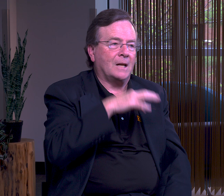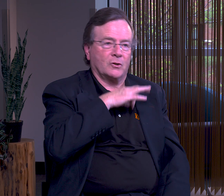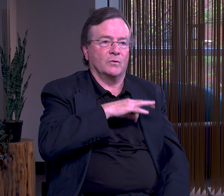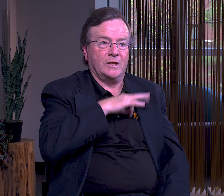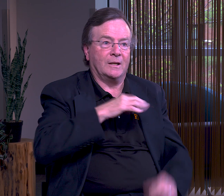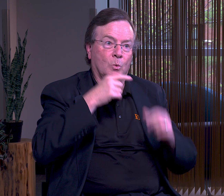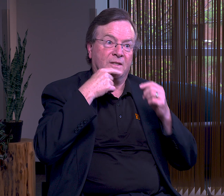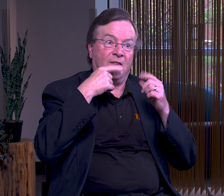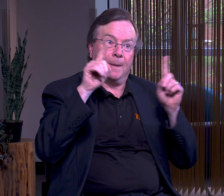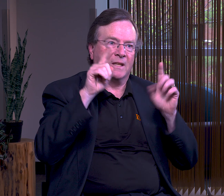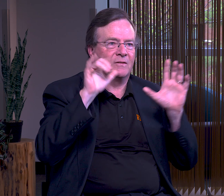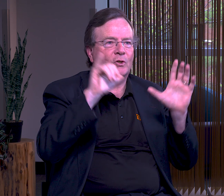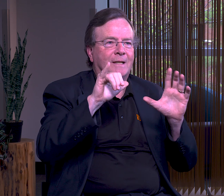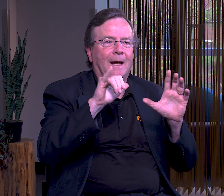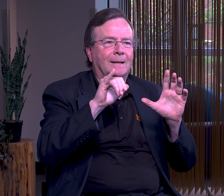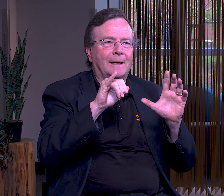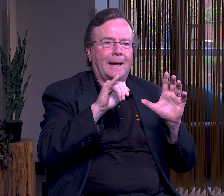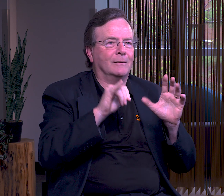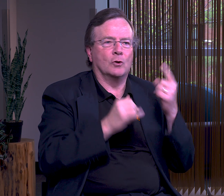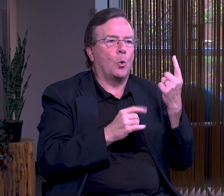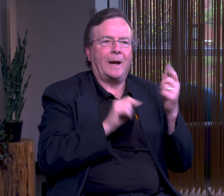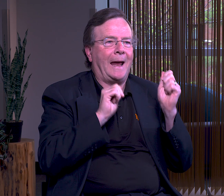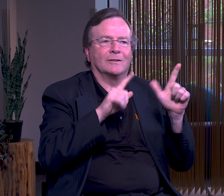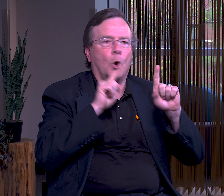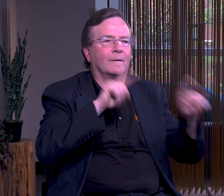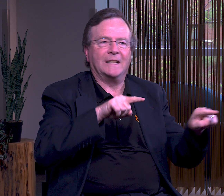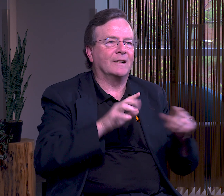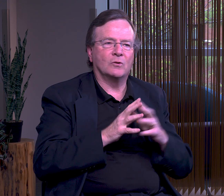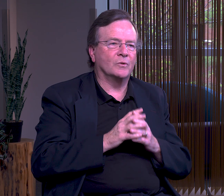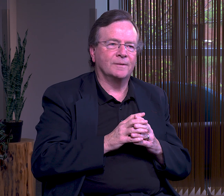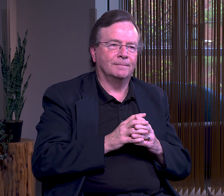Dr. Frisina was famous for saying that, “No one has all the answers.”